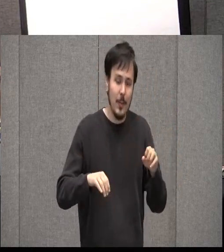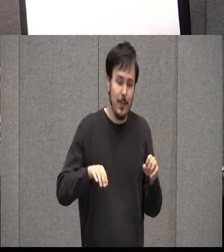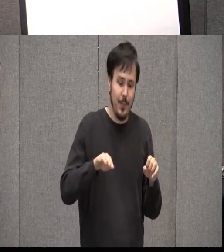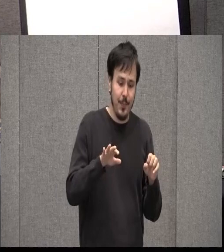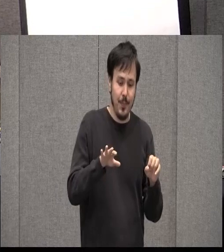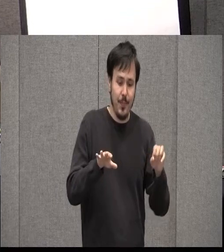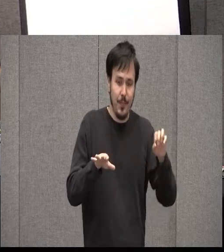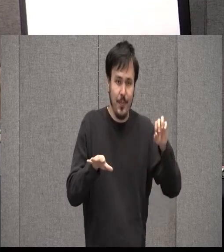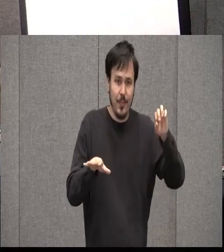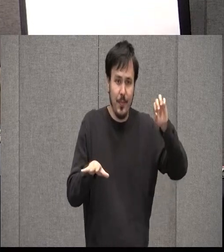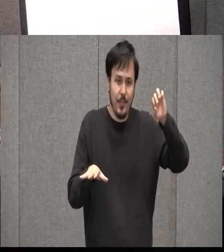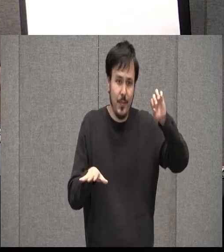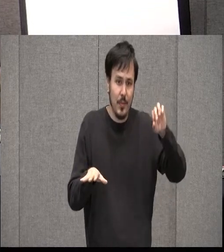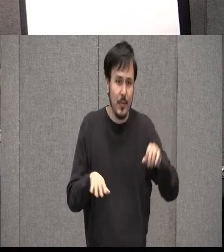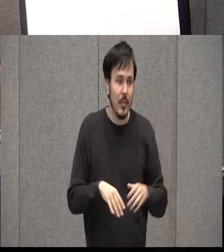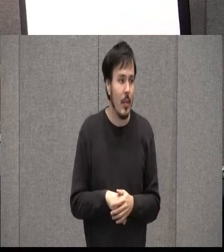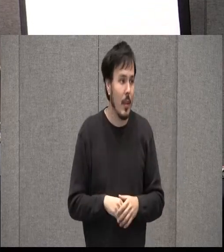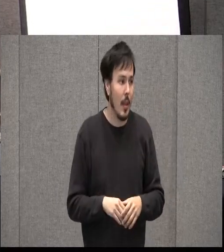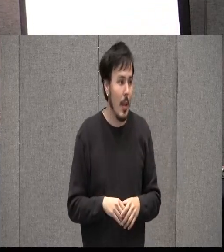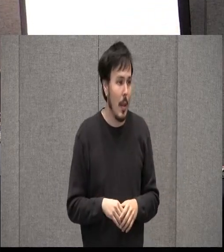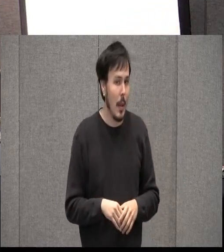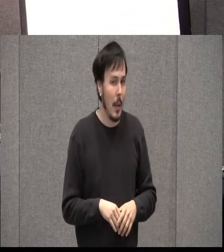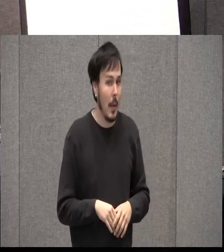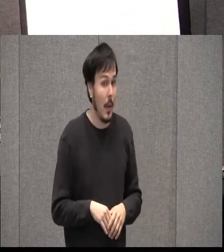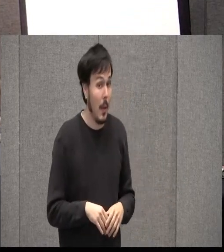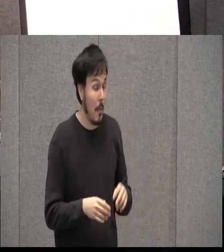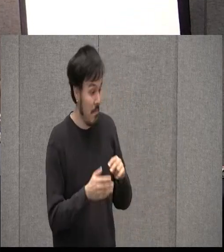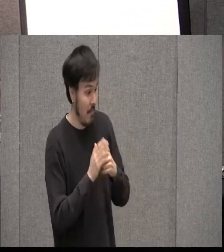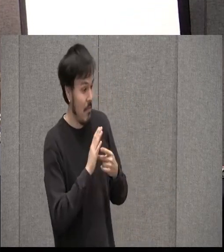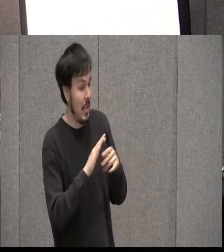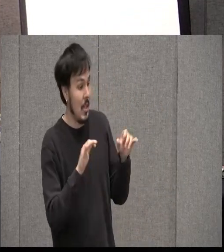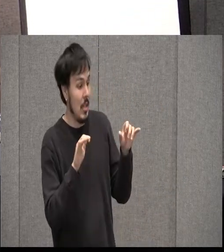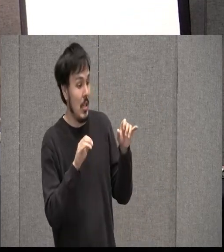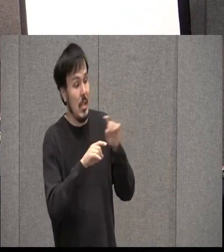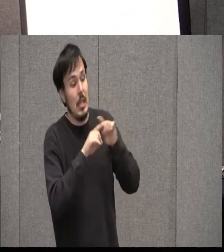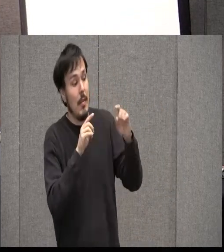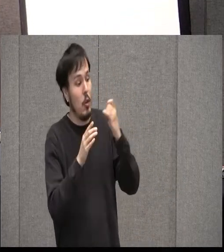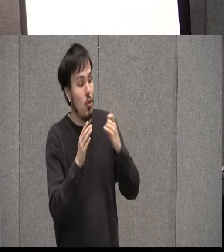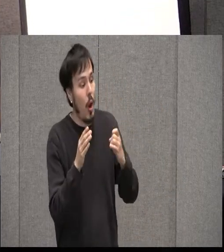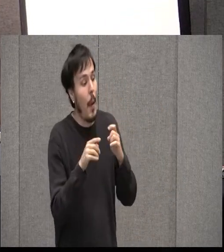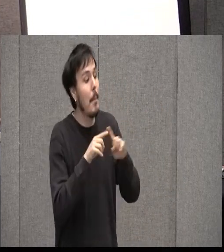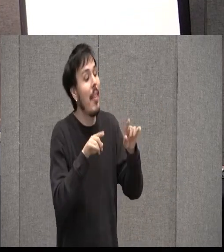from the same object-- Absolutely. - At different times of day. That's right, you could keep the drawing outside